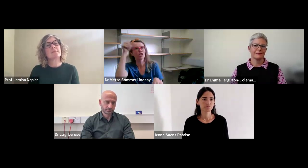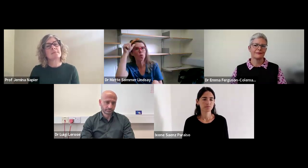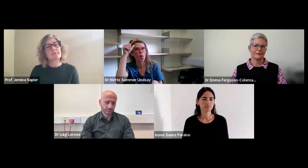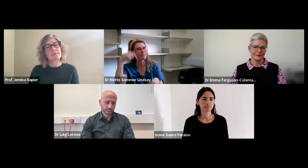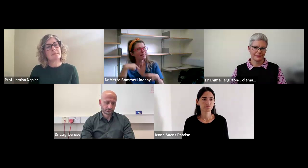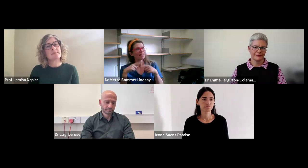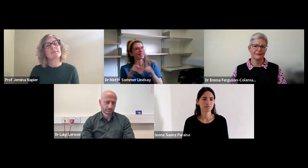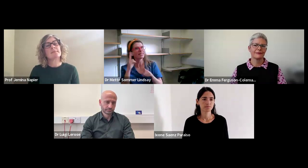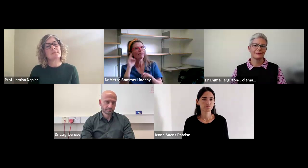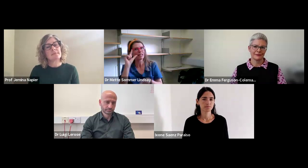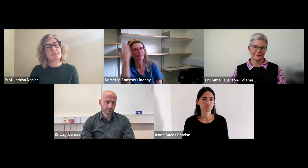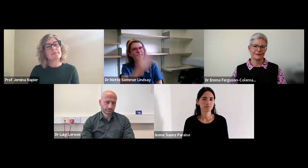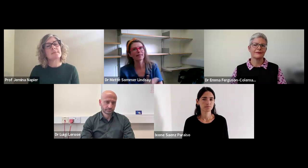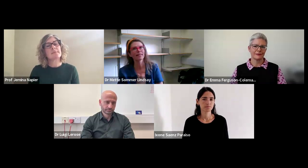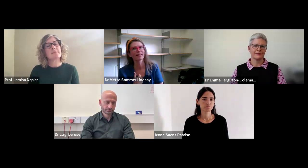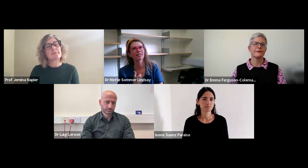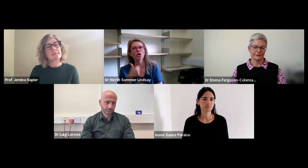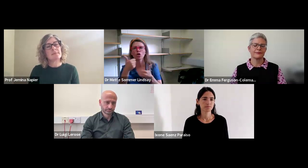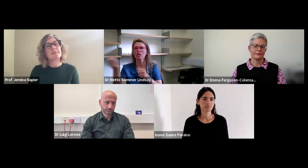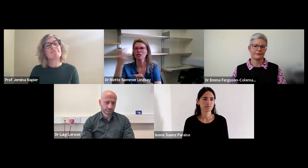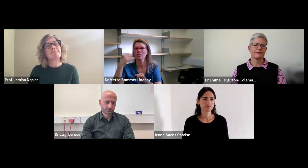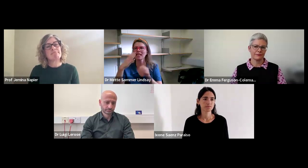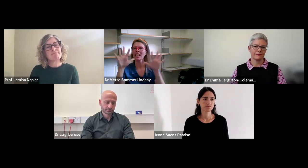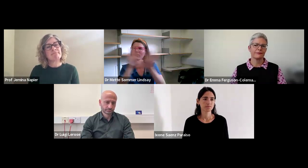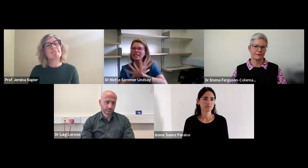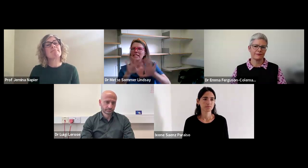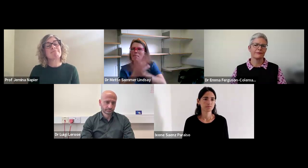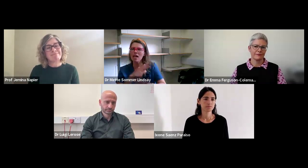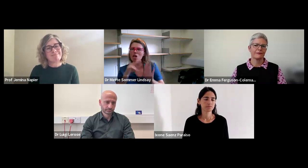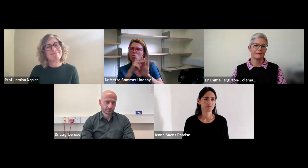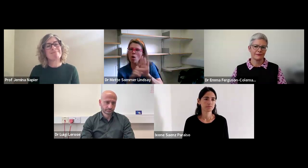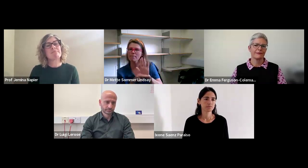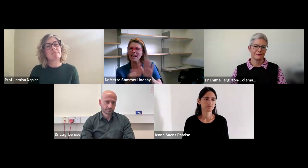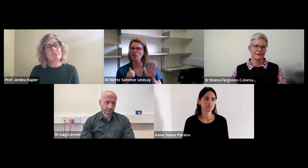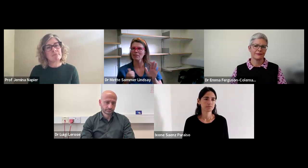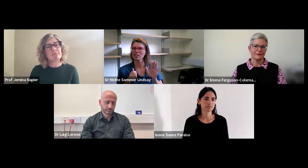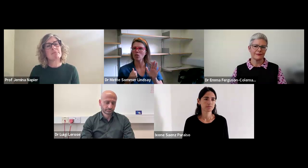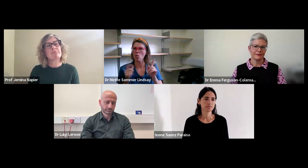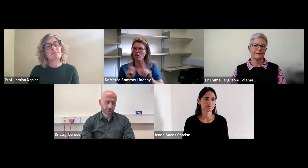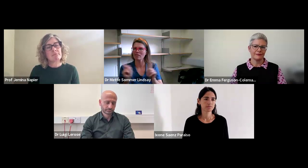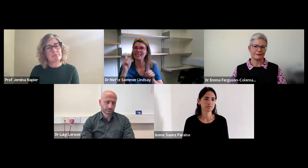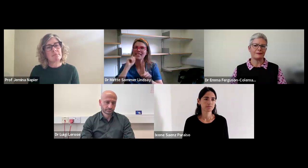incredibly instructive and helpful. I mean this is kind of institutional knowledge - these are norms